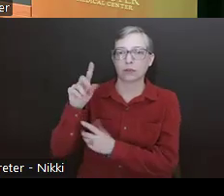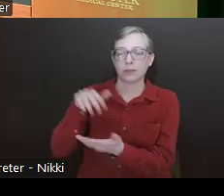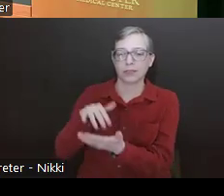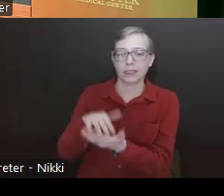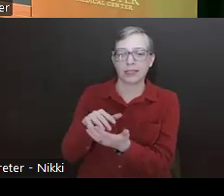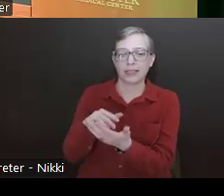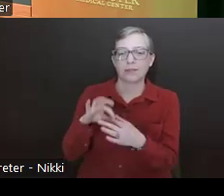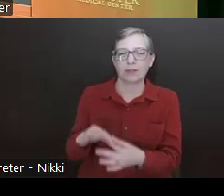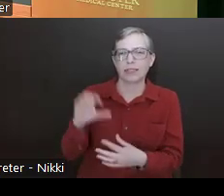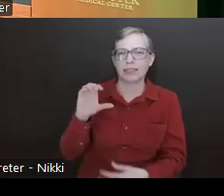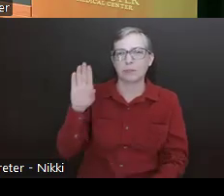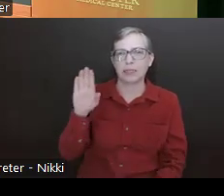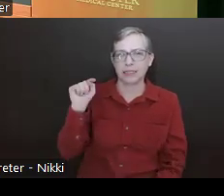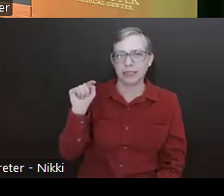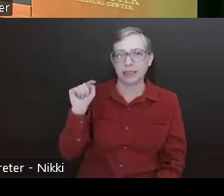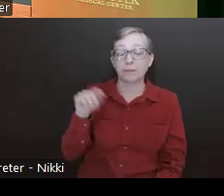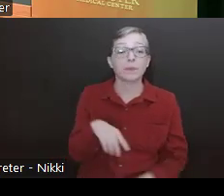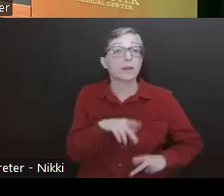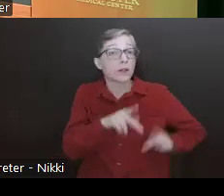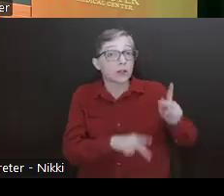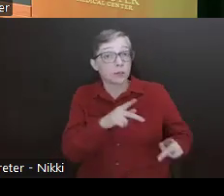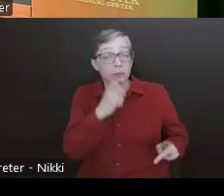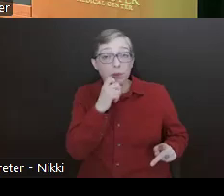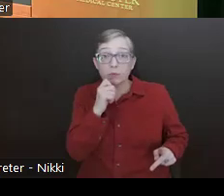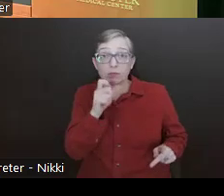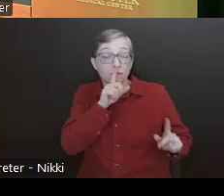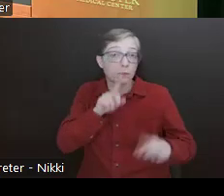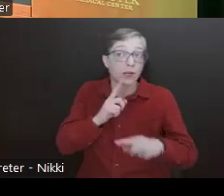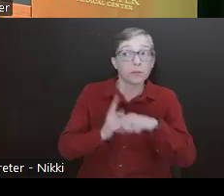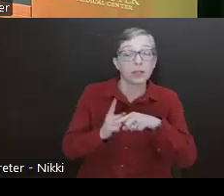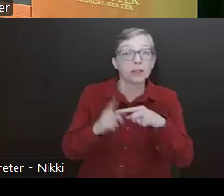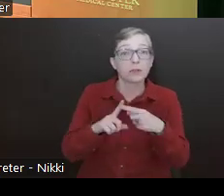folks who were not responding to CBT uh could actually take uh an anti-depressant and when